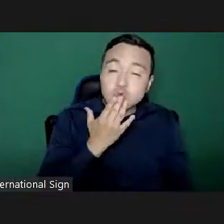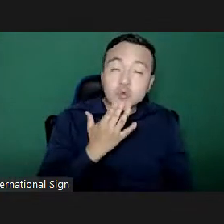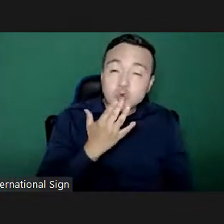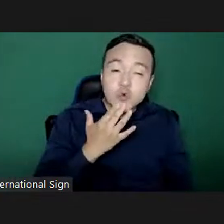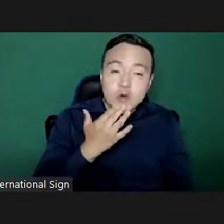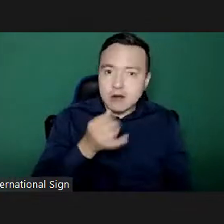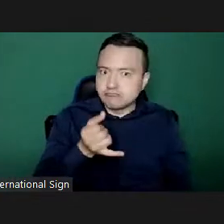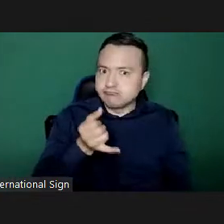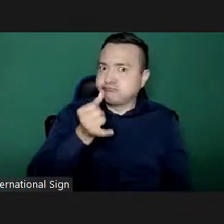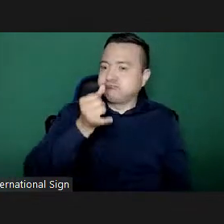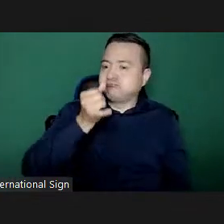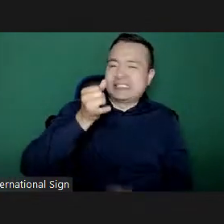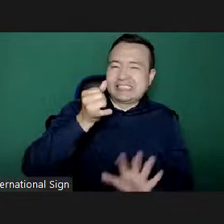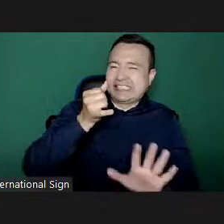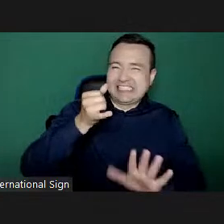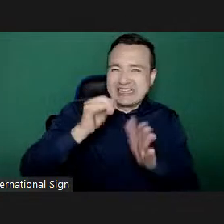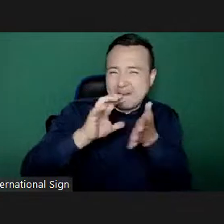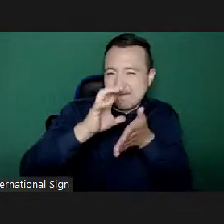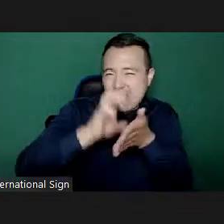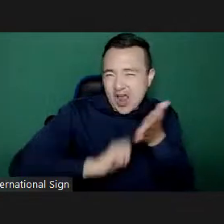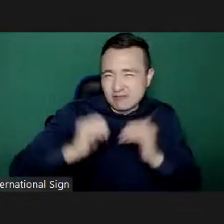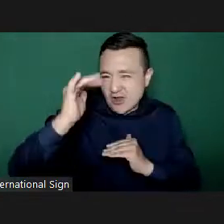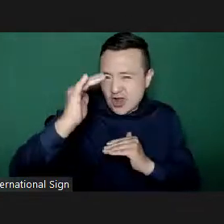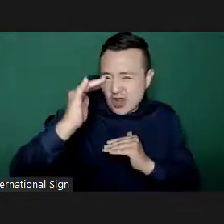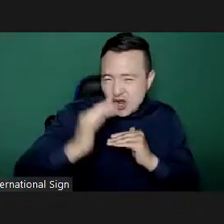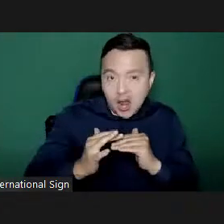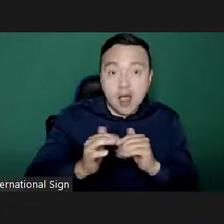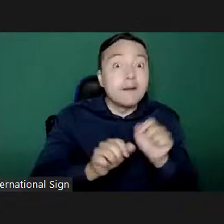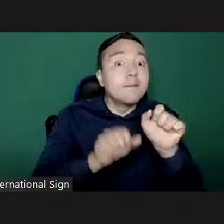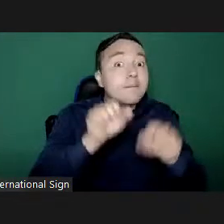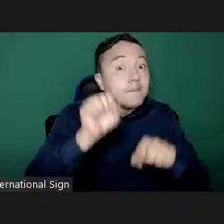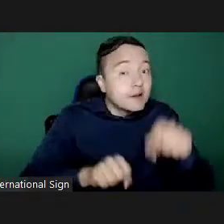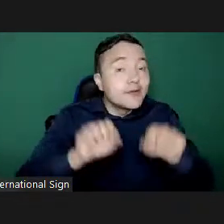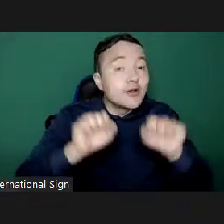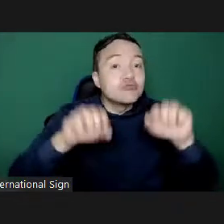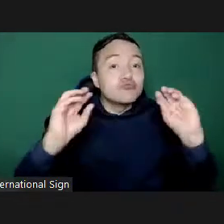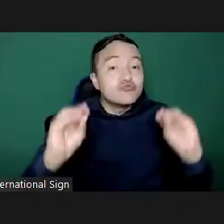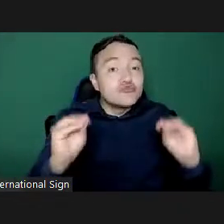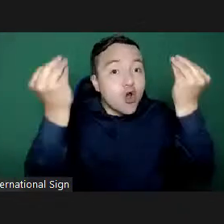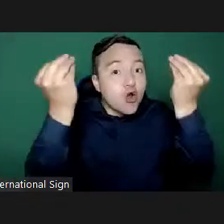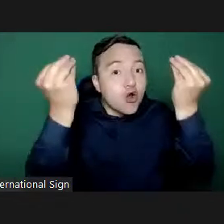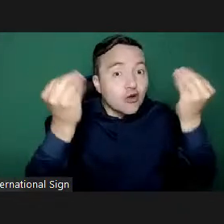And at the workplace, there was a similar program that was set up